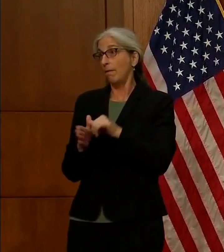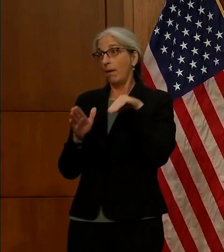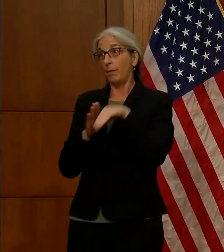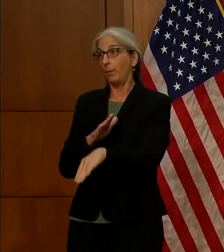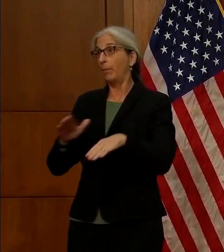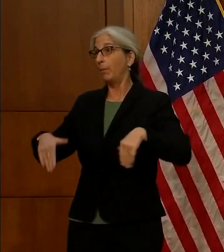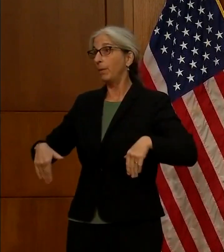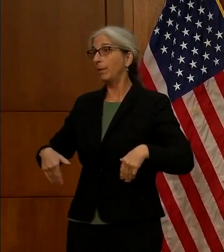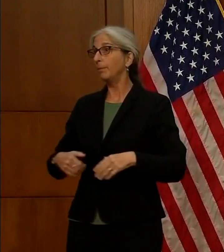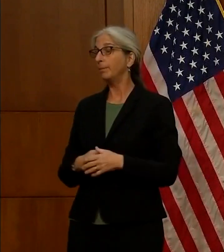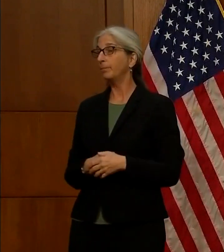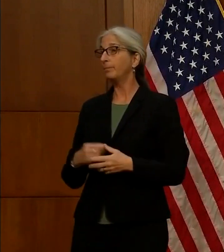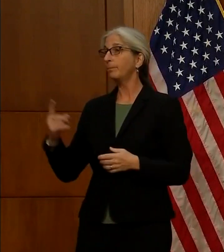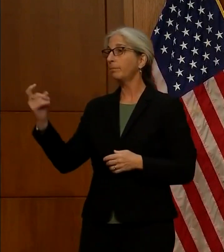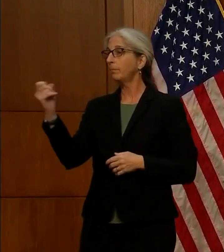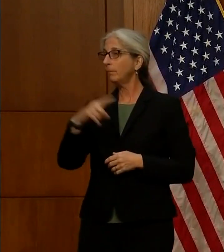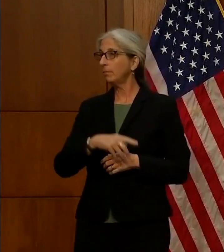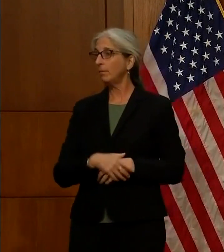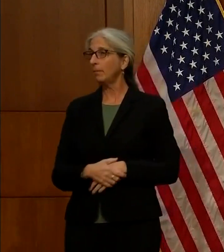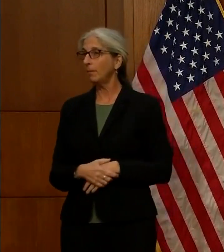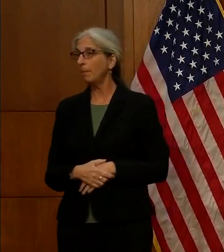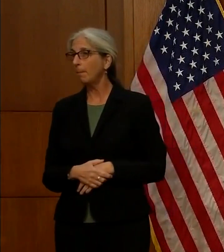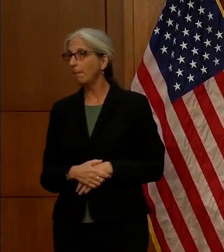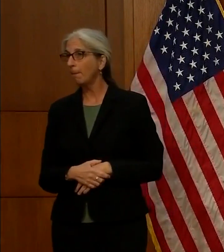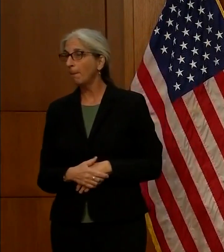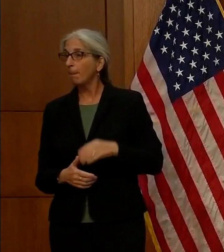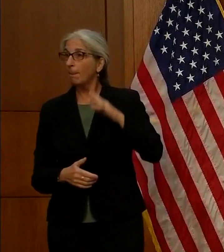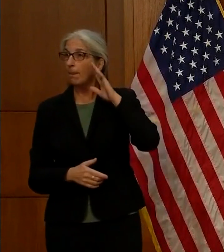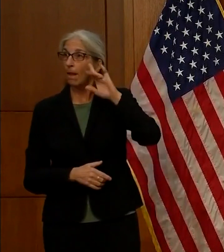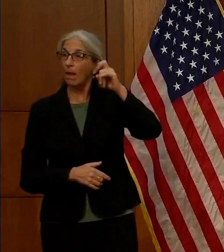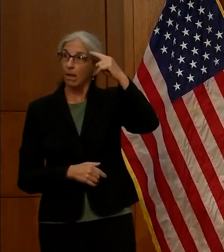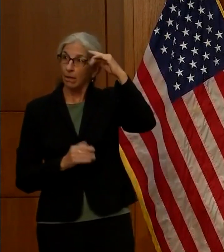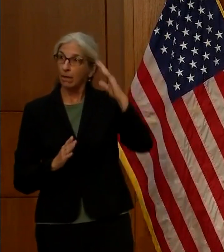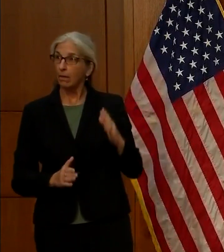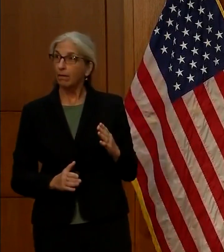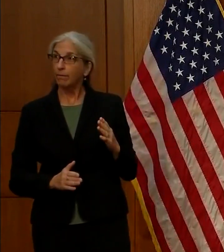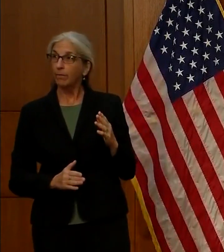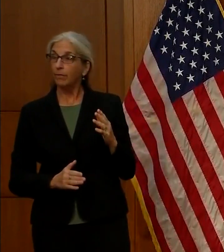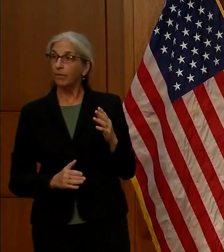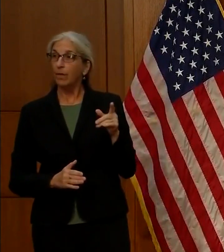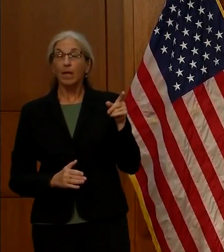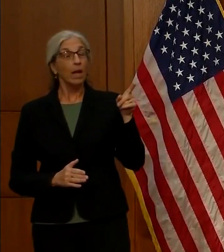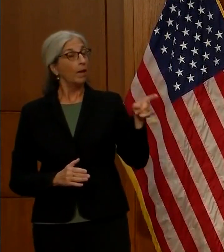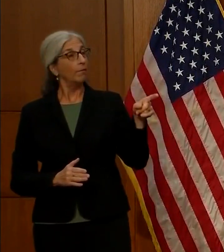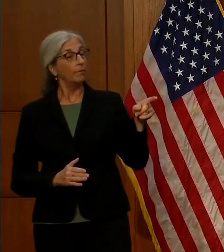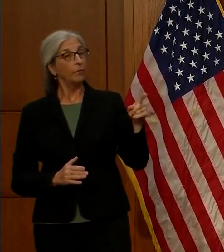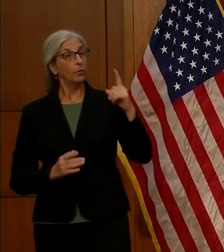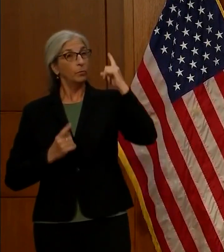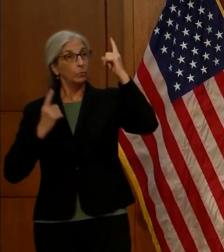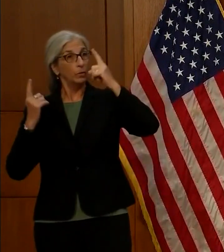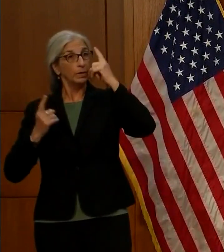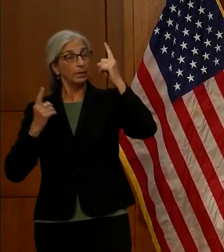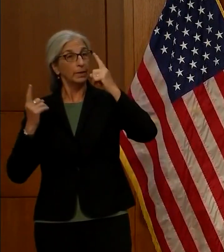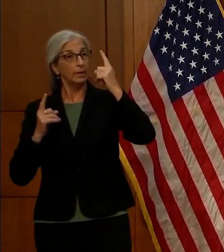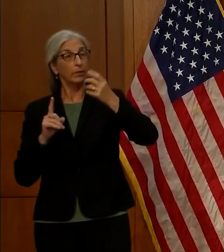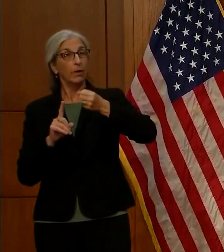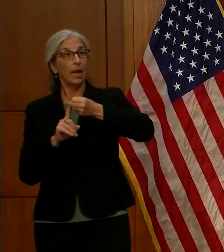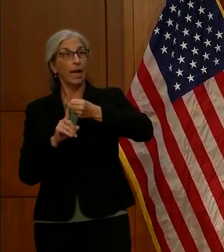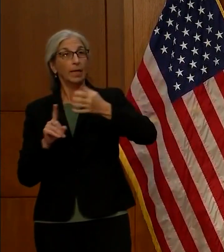WE'RE NOT THERE YET. DEC THIRTEEN. UNDER YOUR